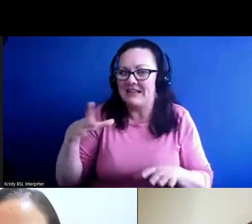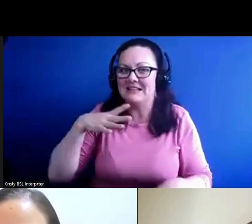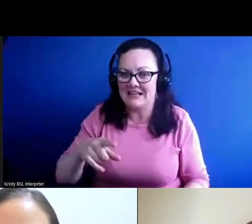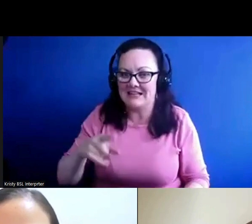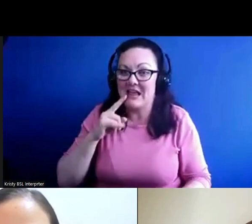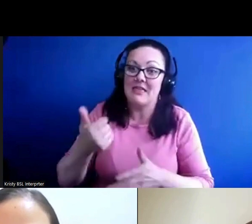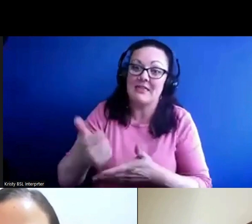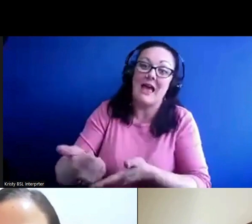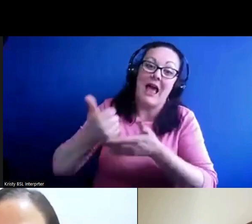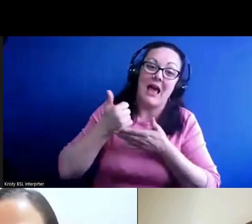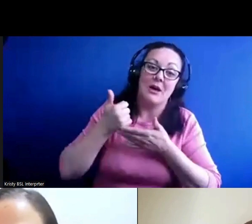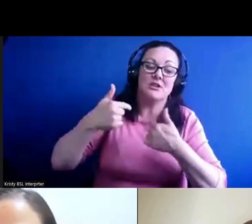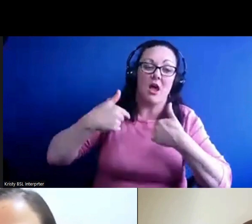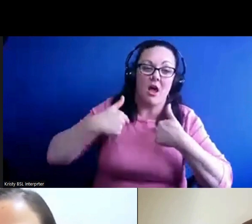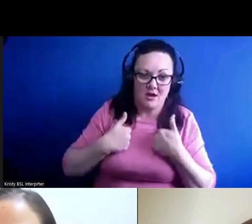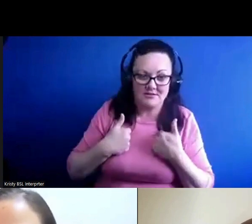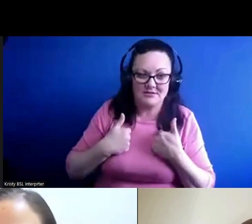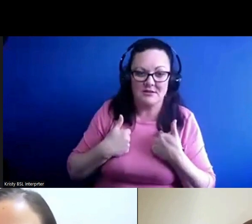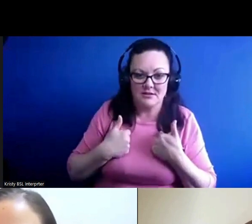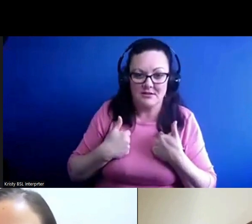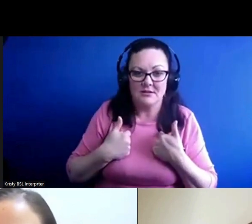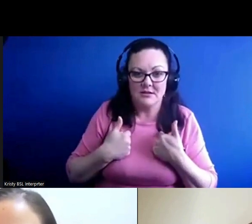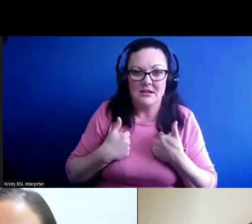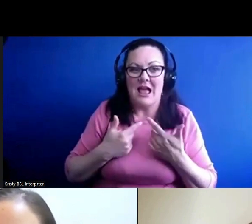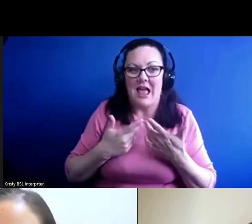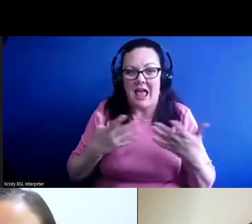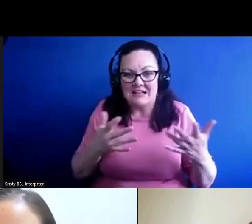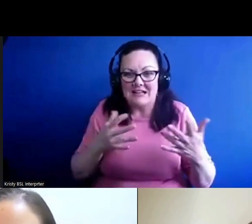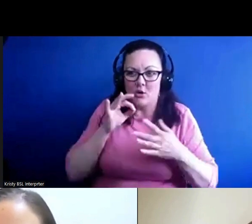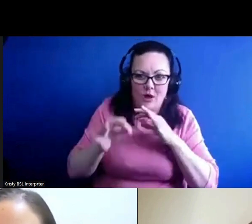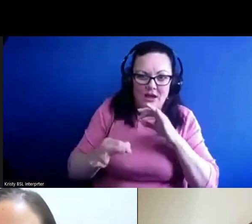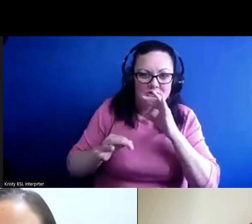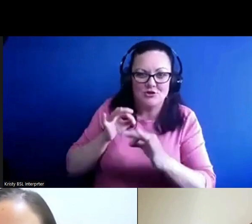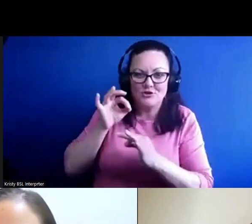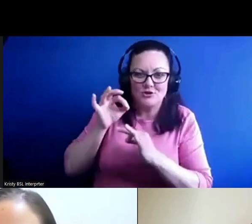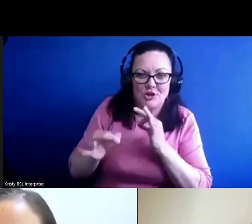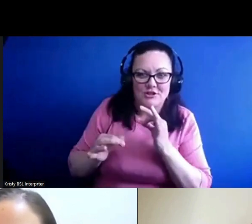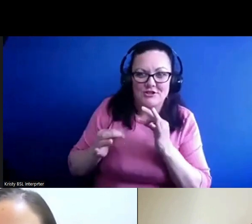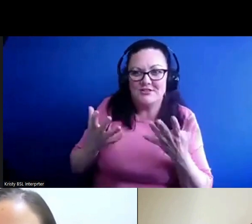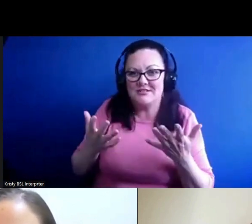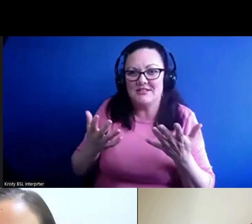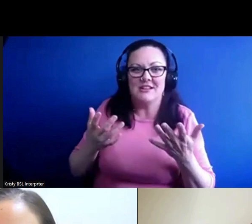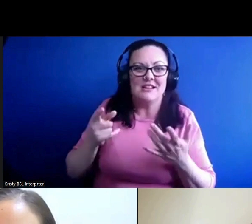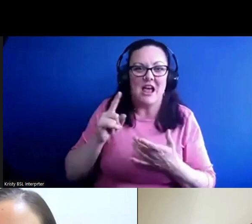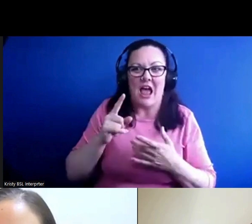to set any questions we might be having, how much input community